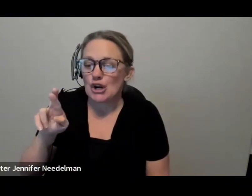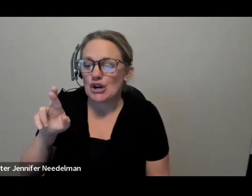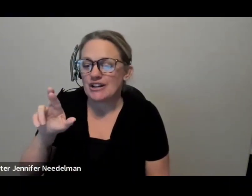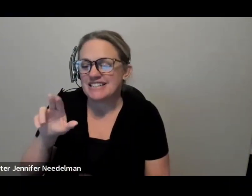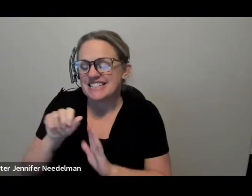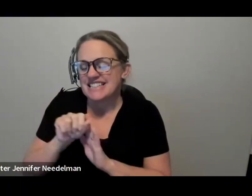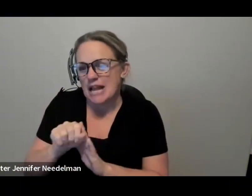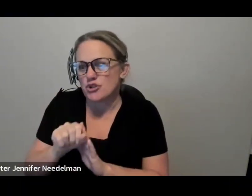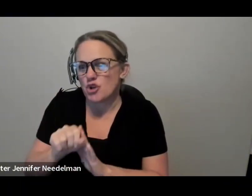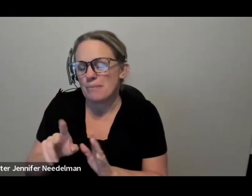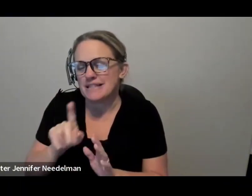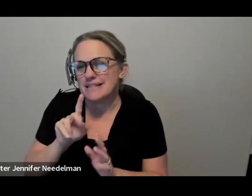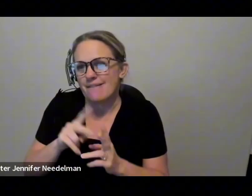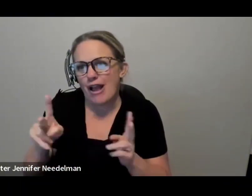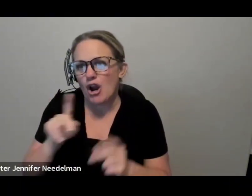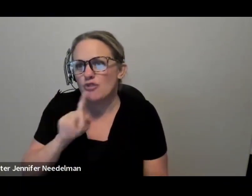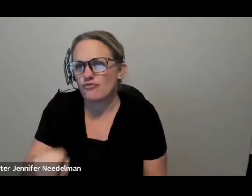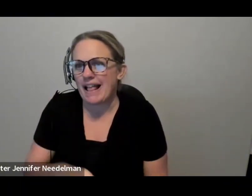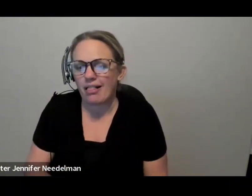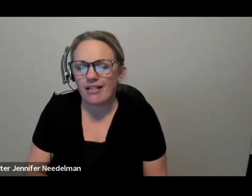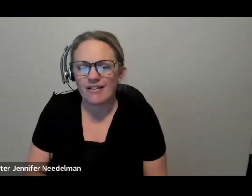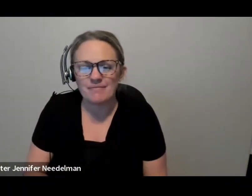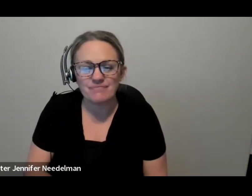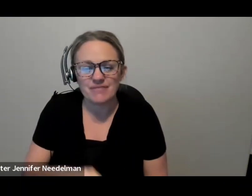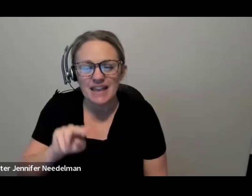Meena, Nandita, anything else that you would like to add to this question?